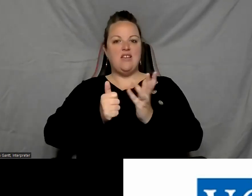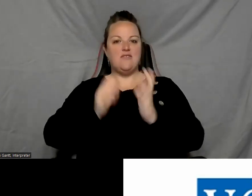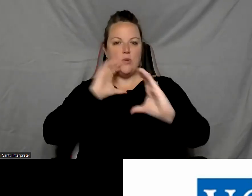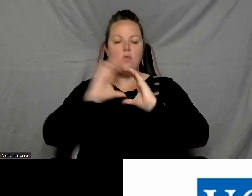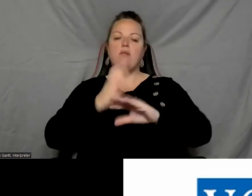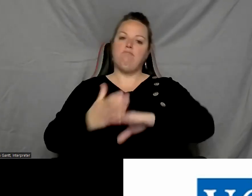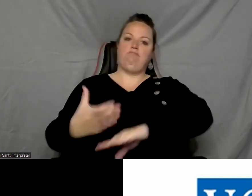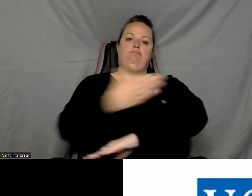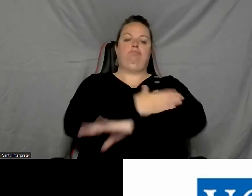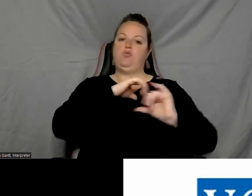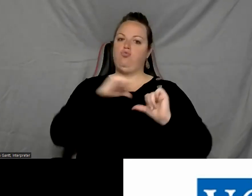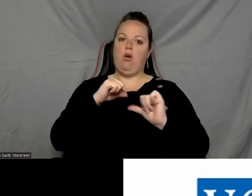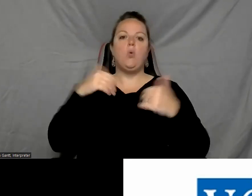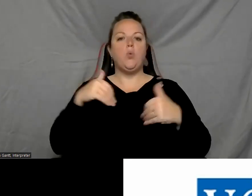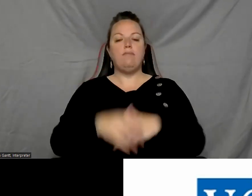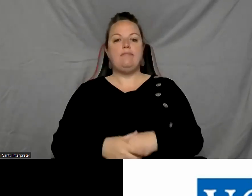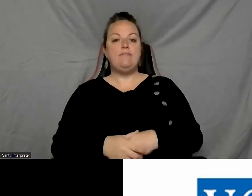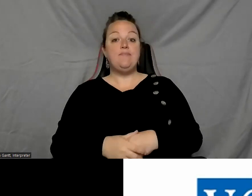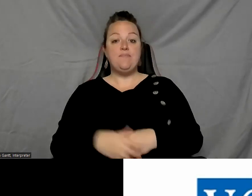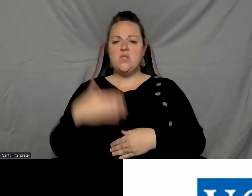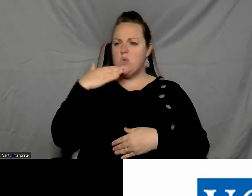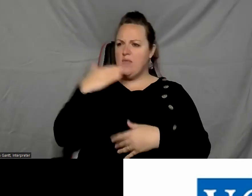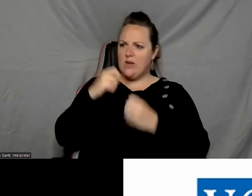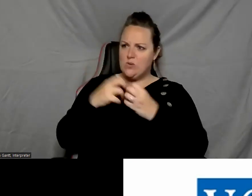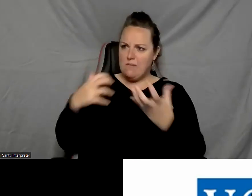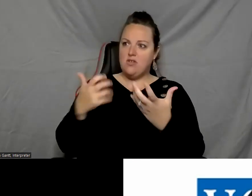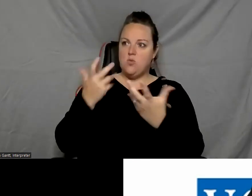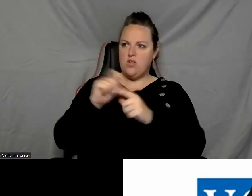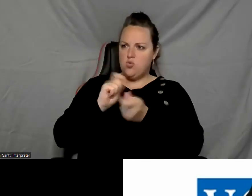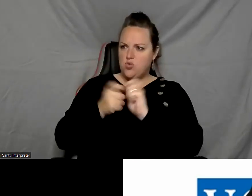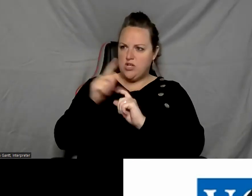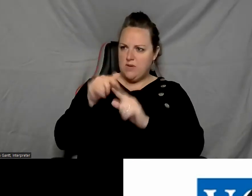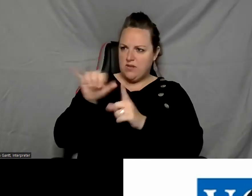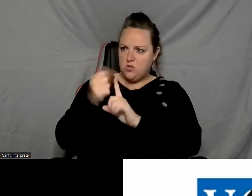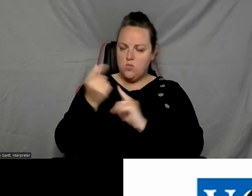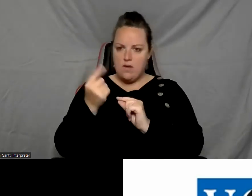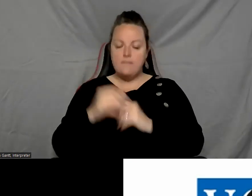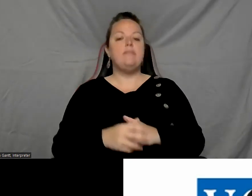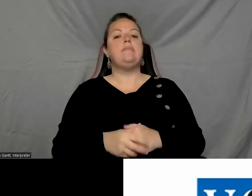Thank you so much. If you have anything to change around that, what would that be?